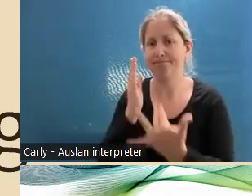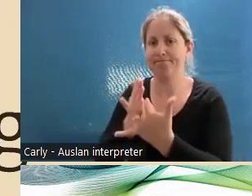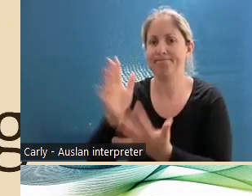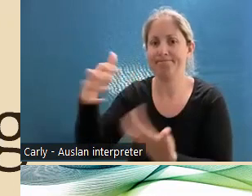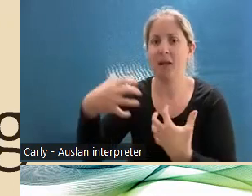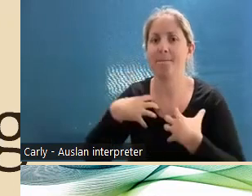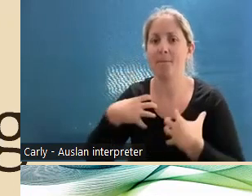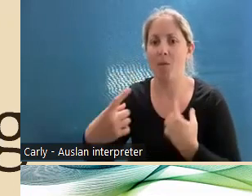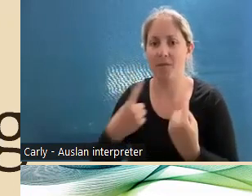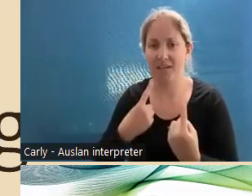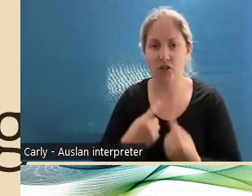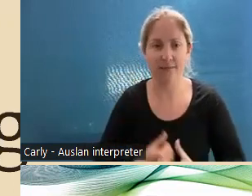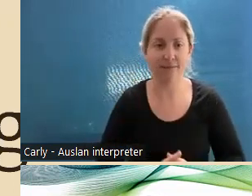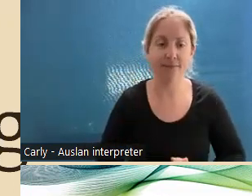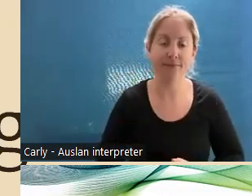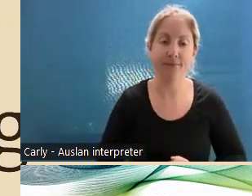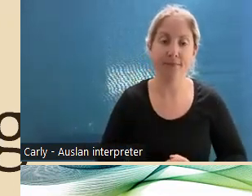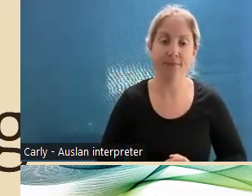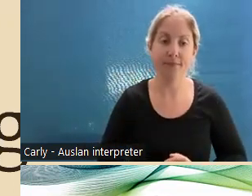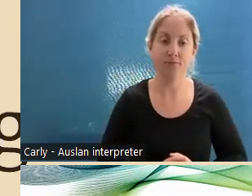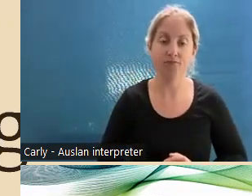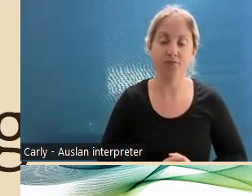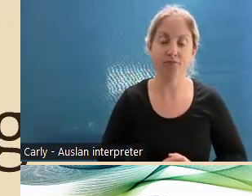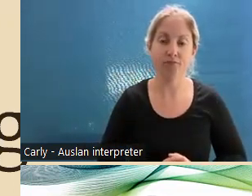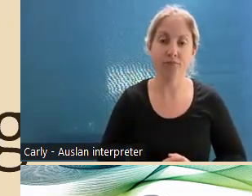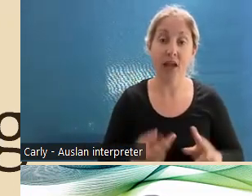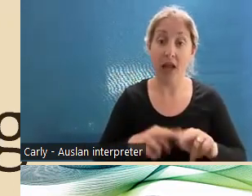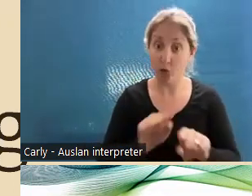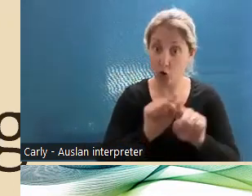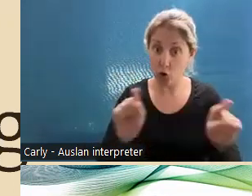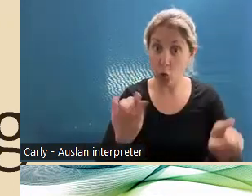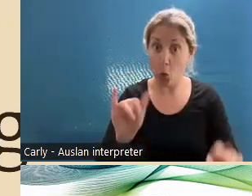What are factors to consider when you or a client that you are assisting is deciding